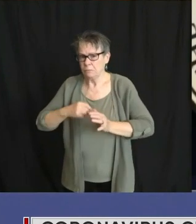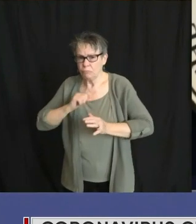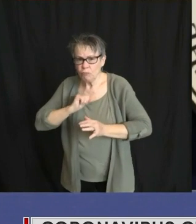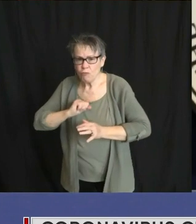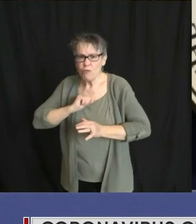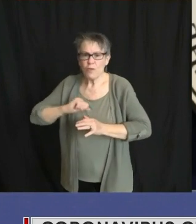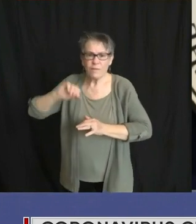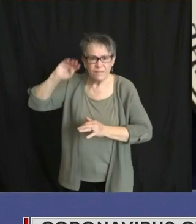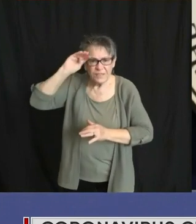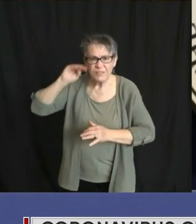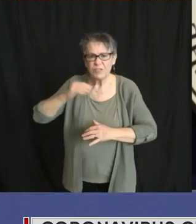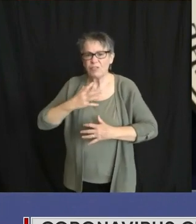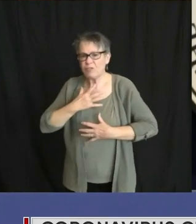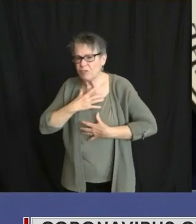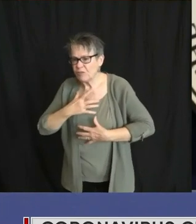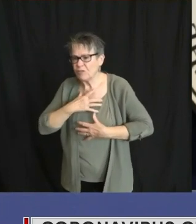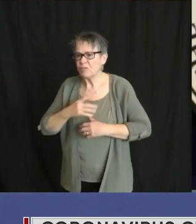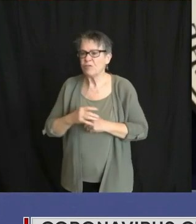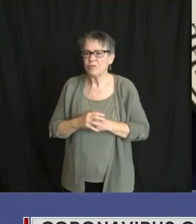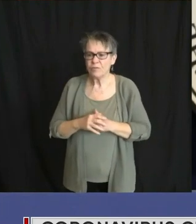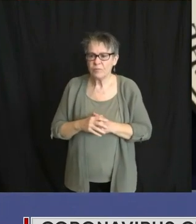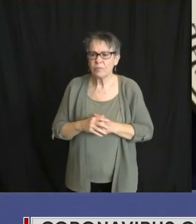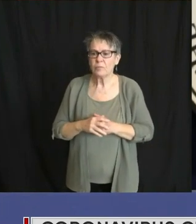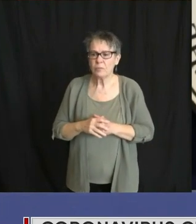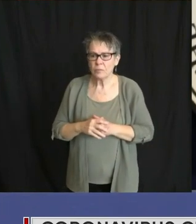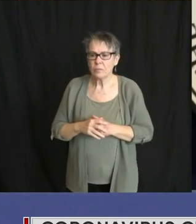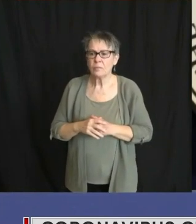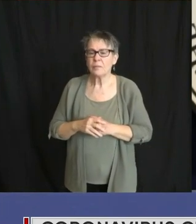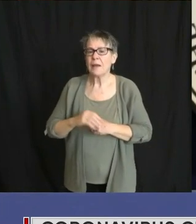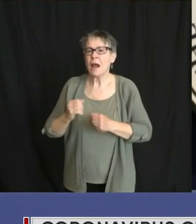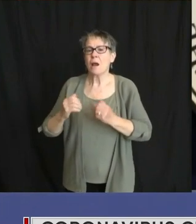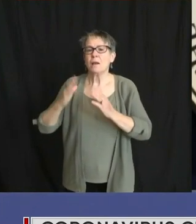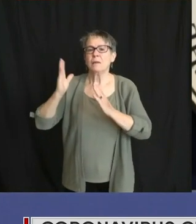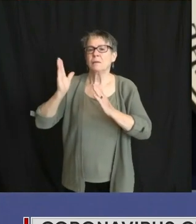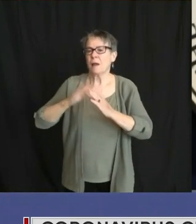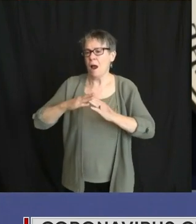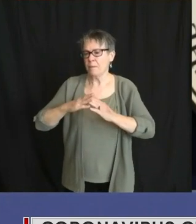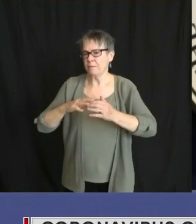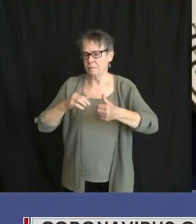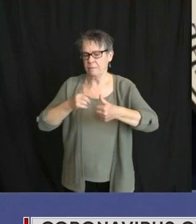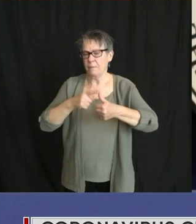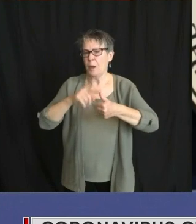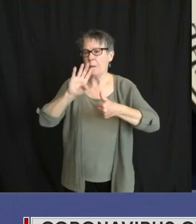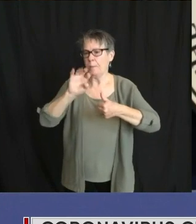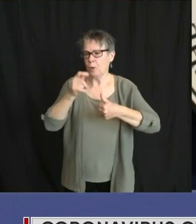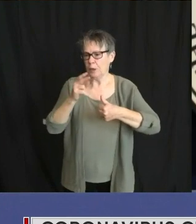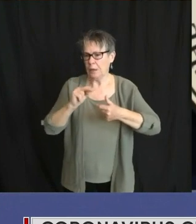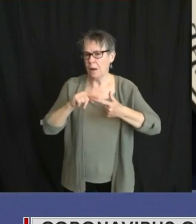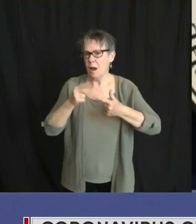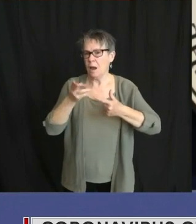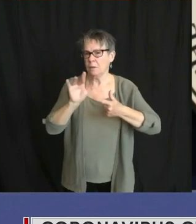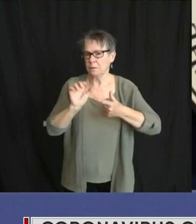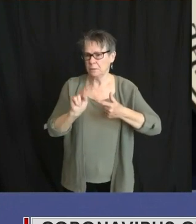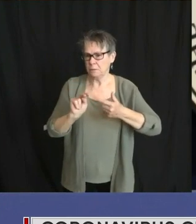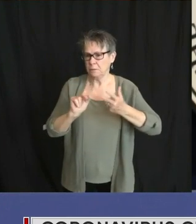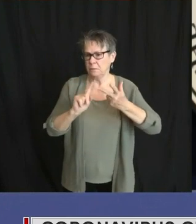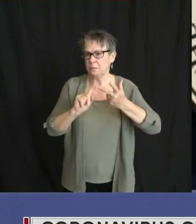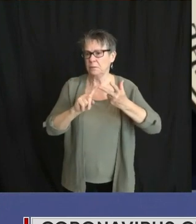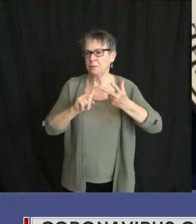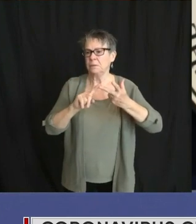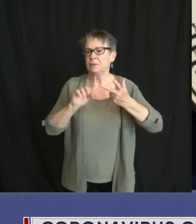TERMS OF POSITIVE CASES.